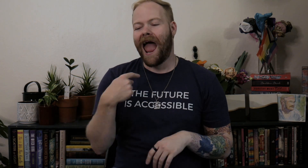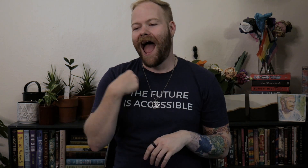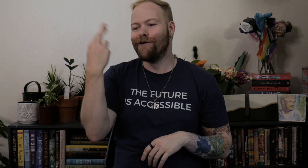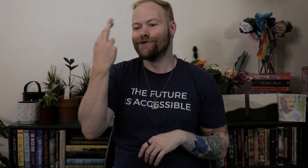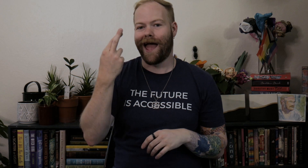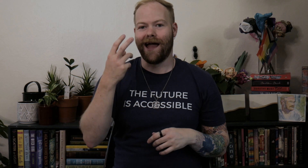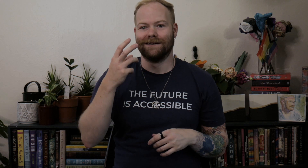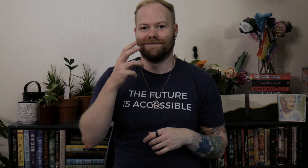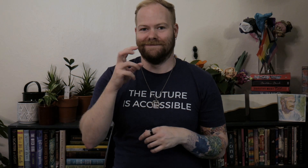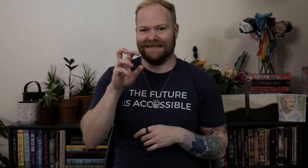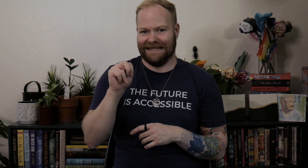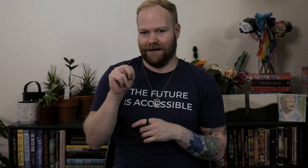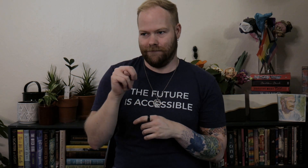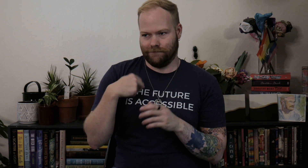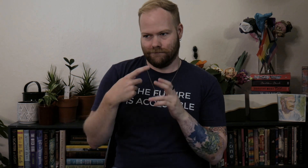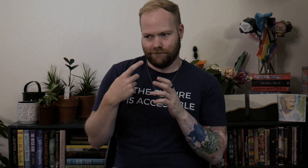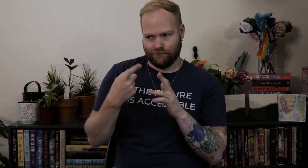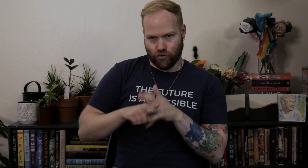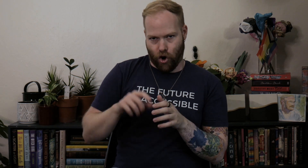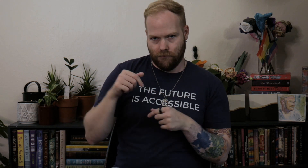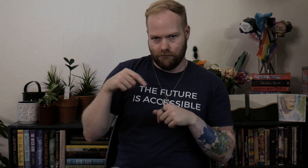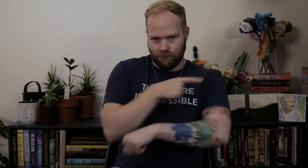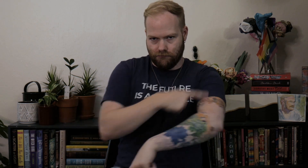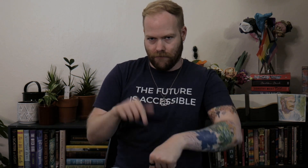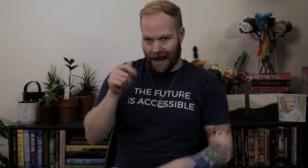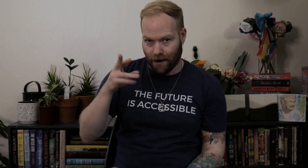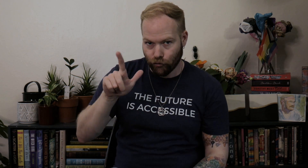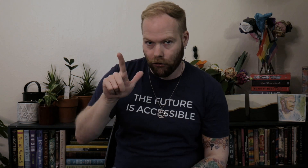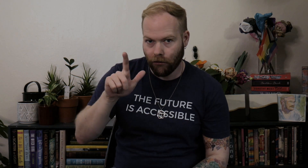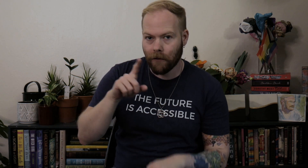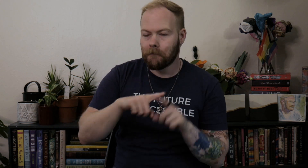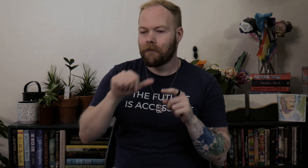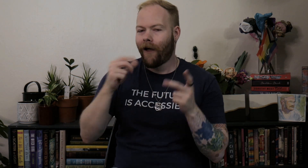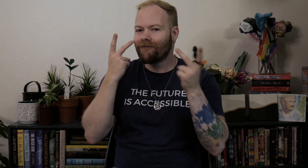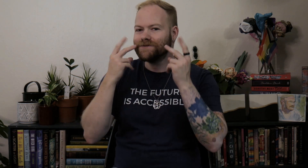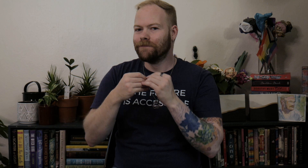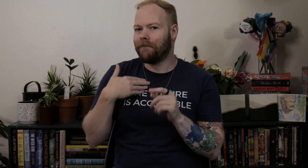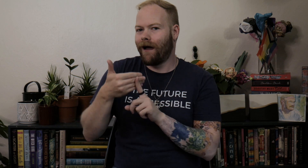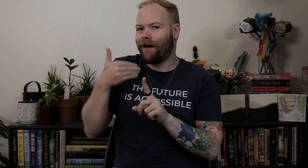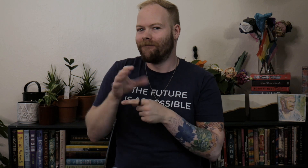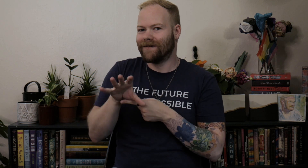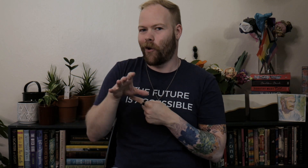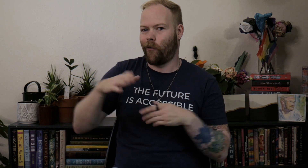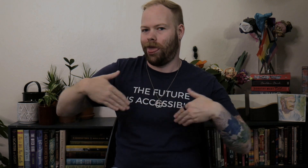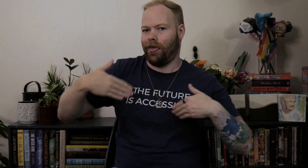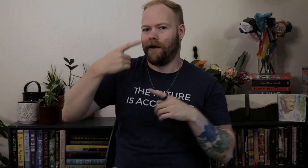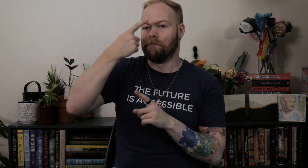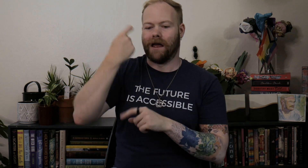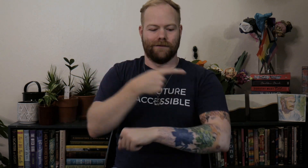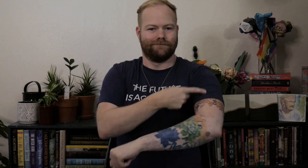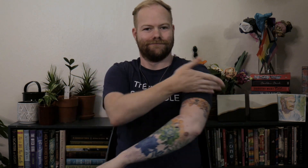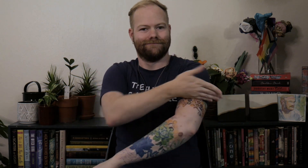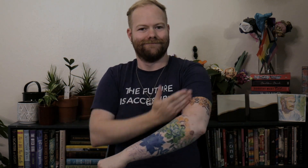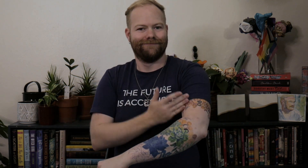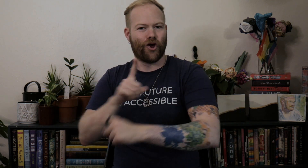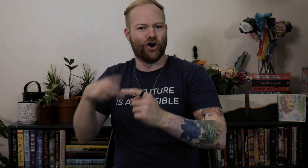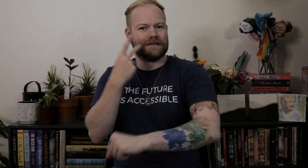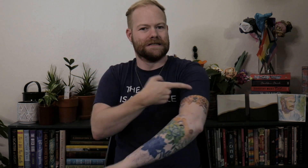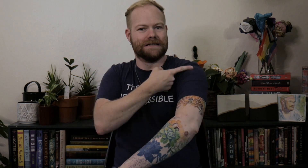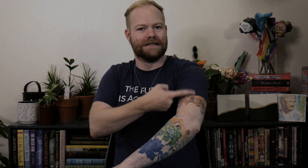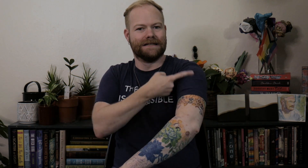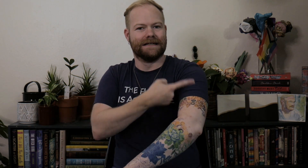I realized that even though I started it in April, it wasn’t visible in my last video yet because my shirt sleeve covered it.